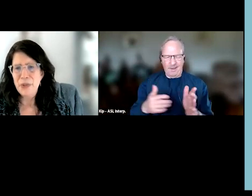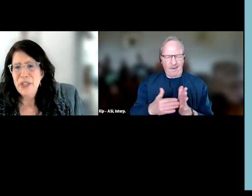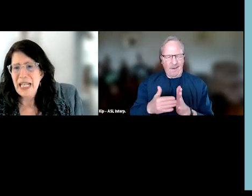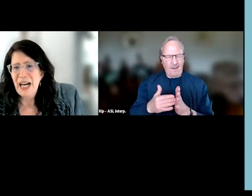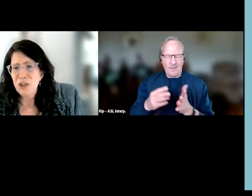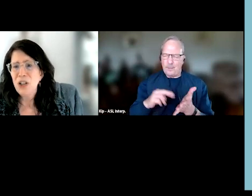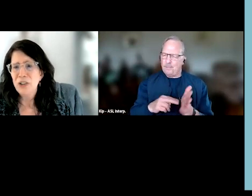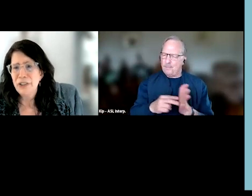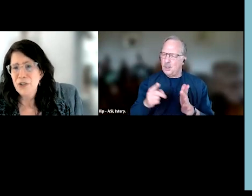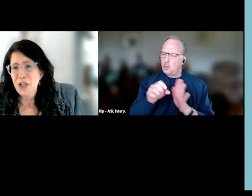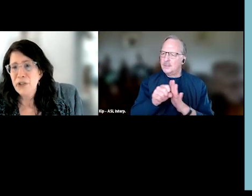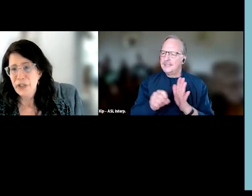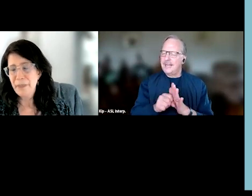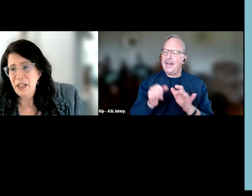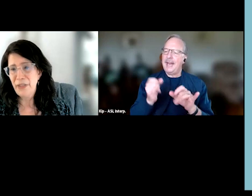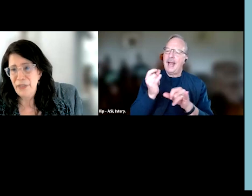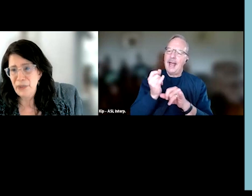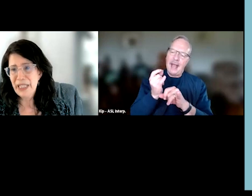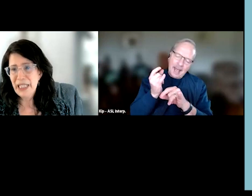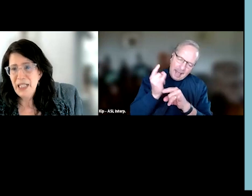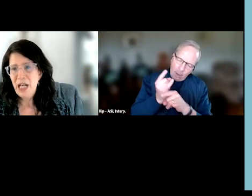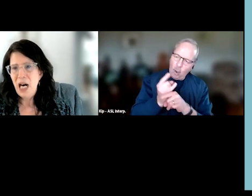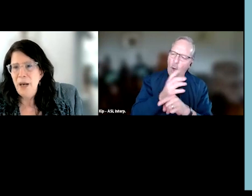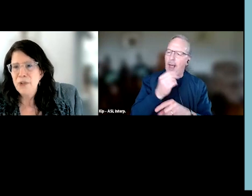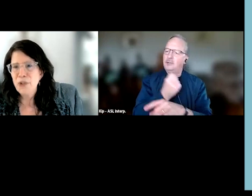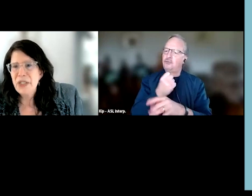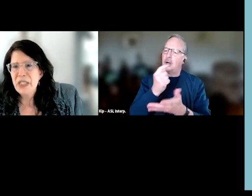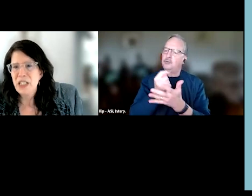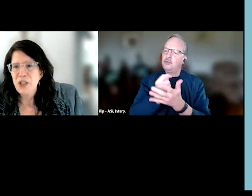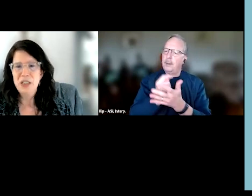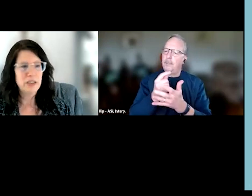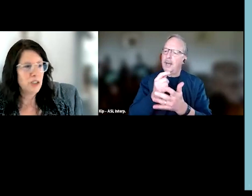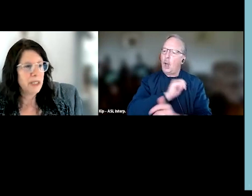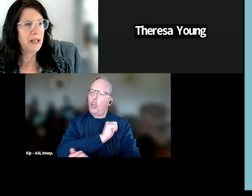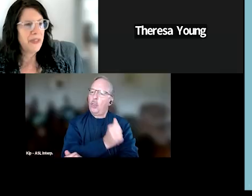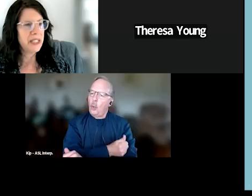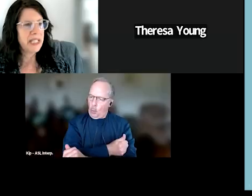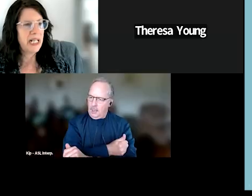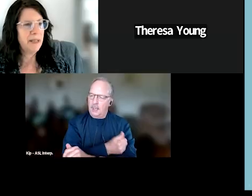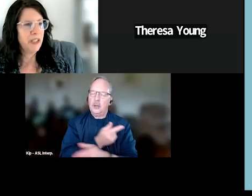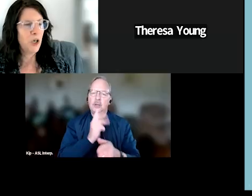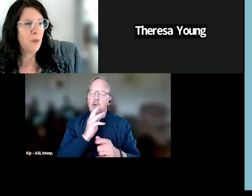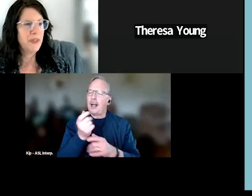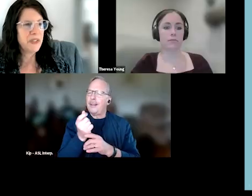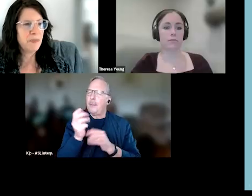your State Alcohol and Drug Treatment Authority. Theresa's gonna talk a little bit about this, and I'm gonna open this up